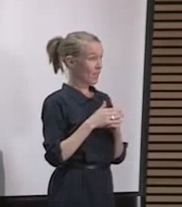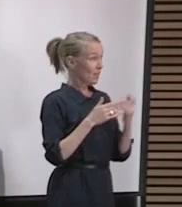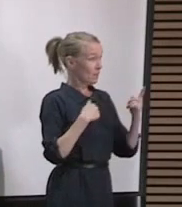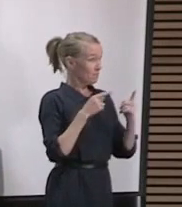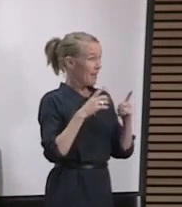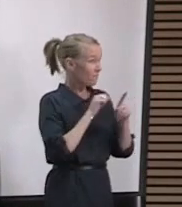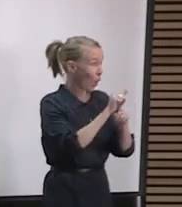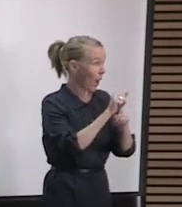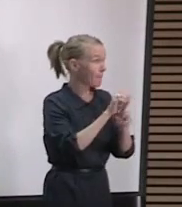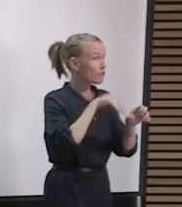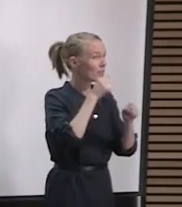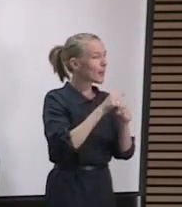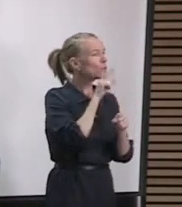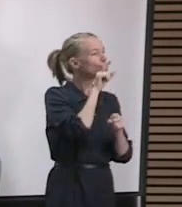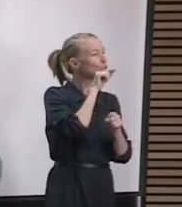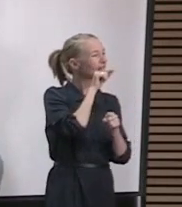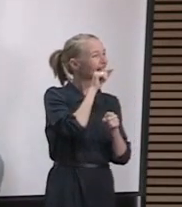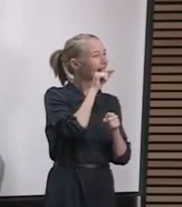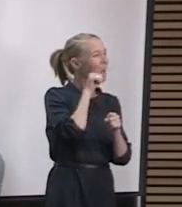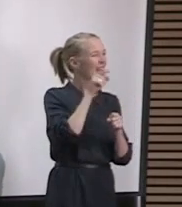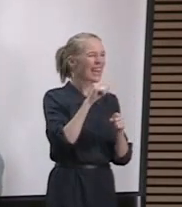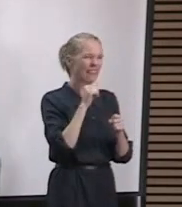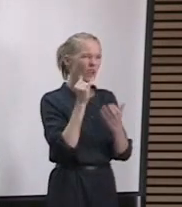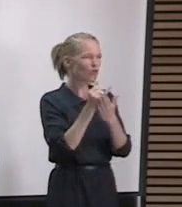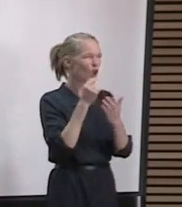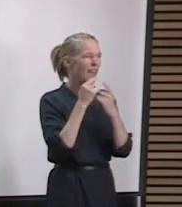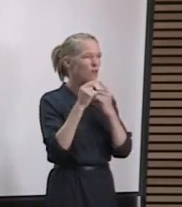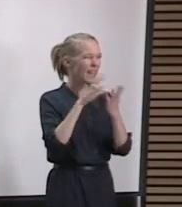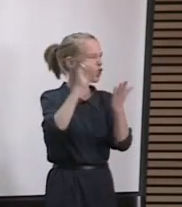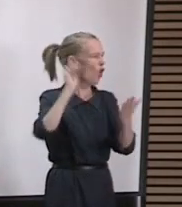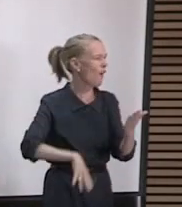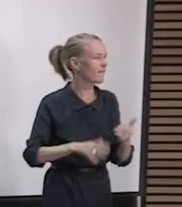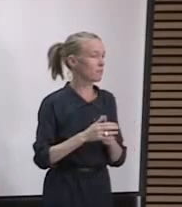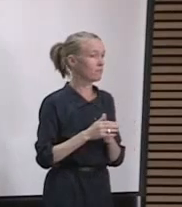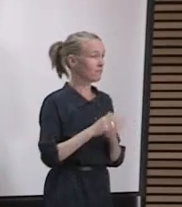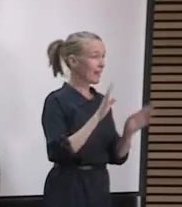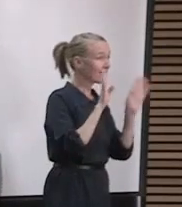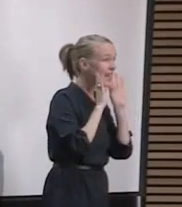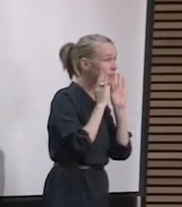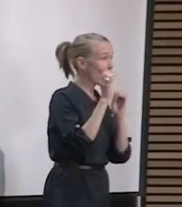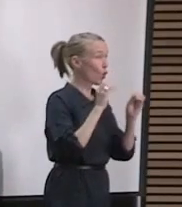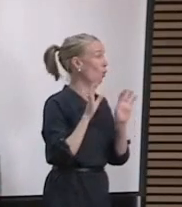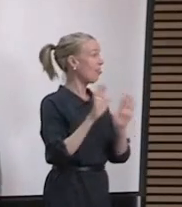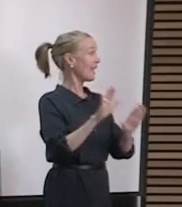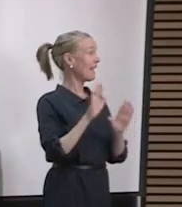seems common-sense for that. Twitter is stopping people from retweeting clearly wrong information. Facebook and